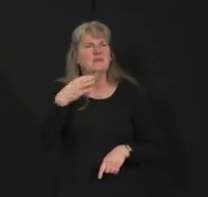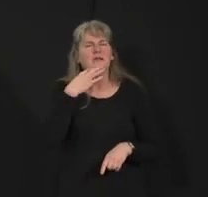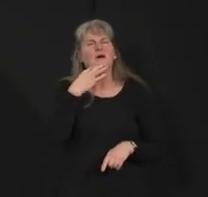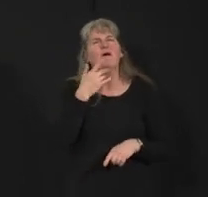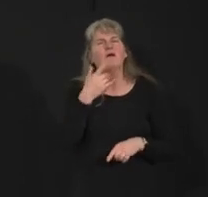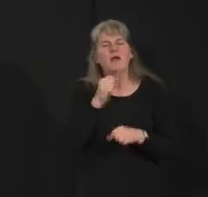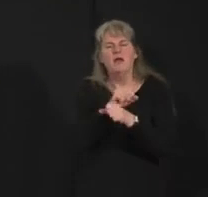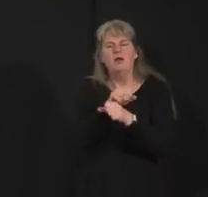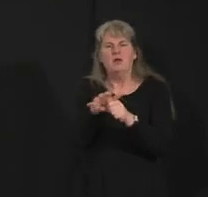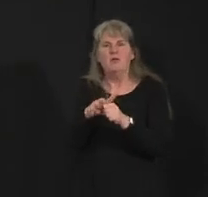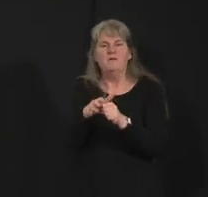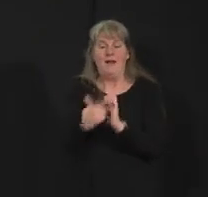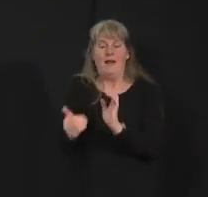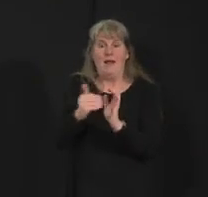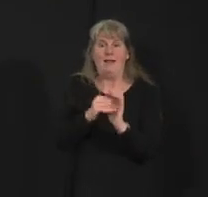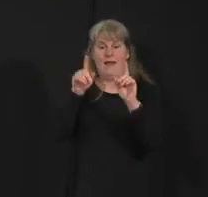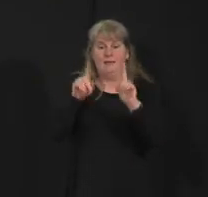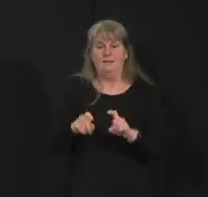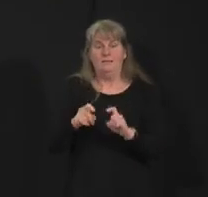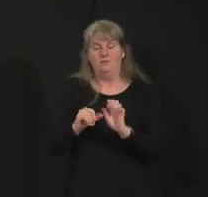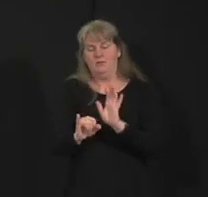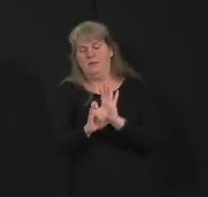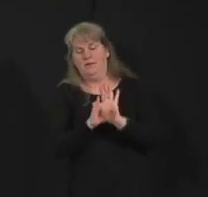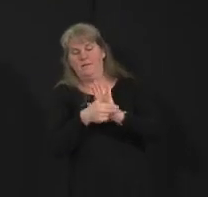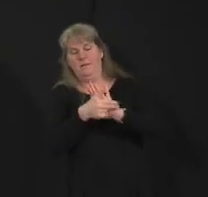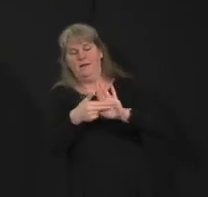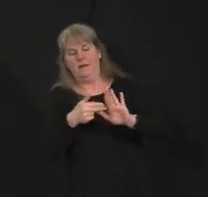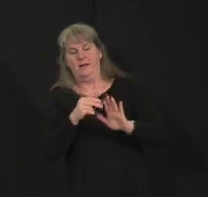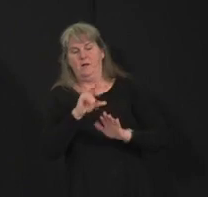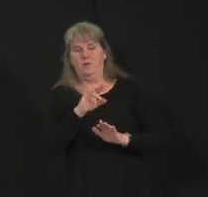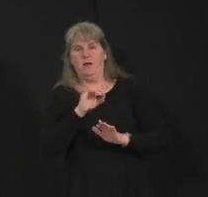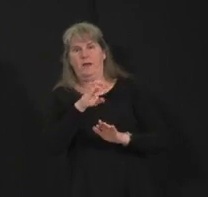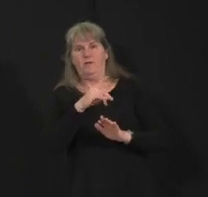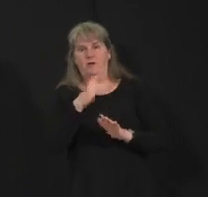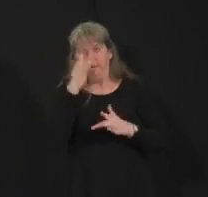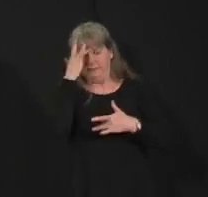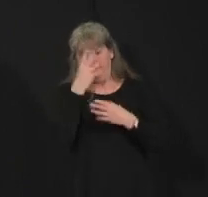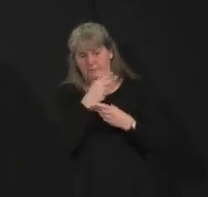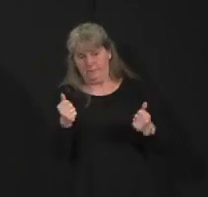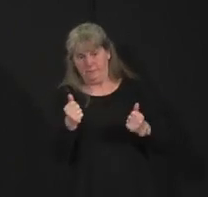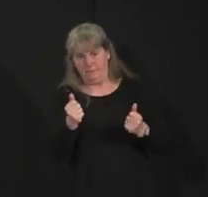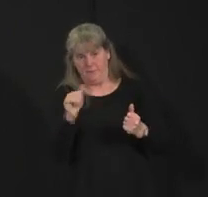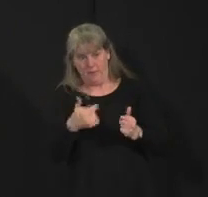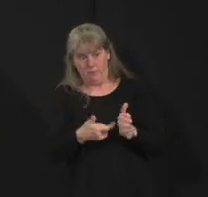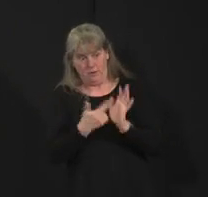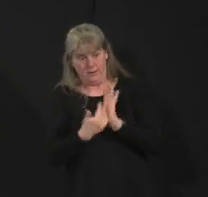required to verify recovered status, if I can summarize what you're asking.